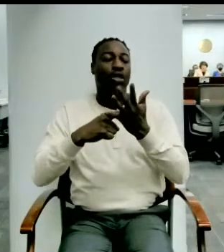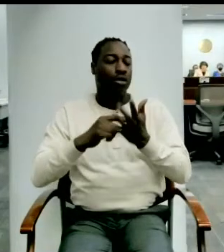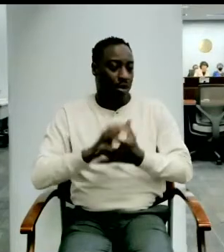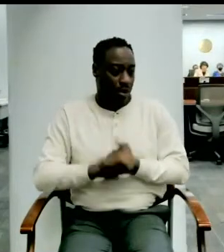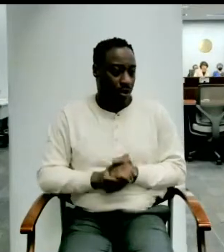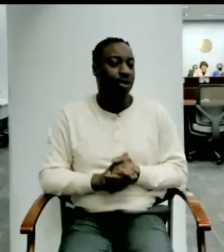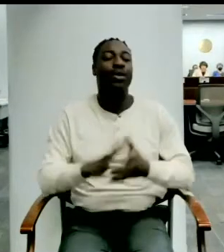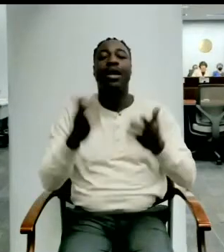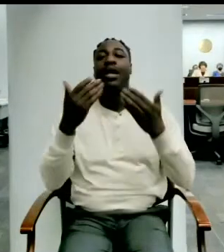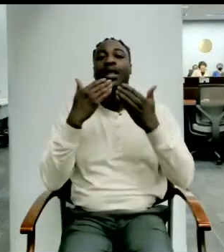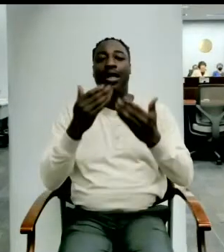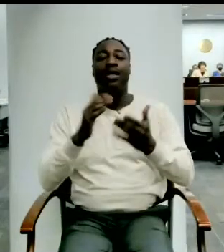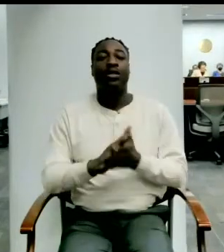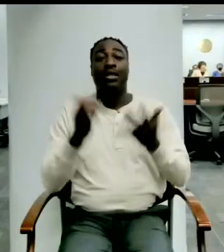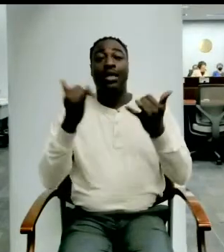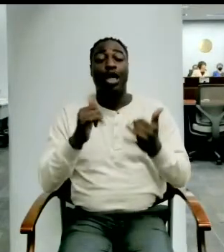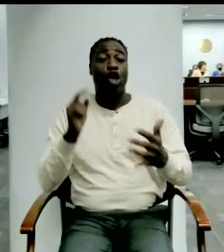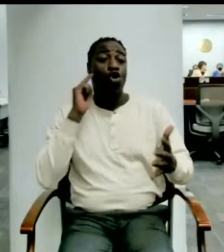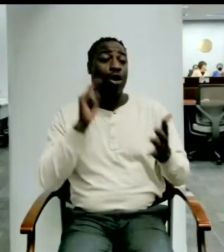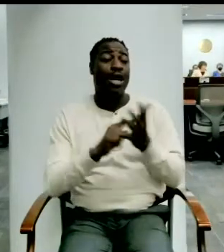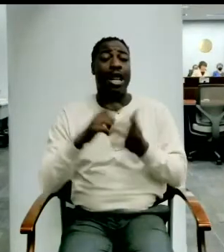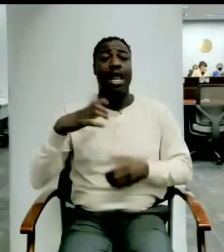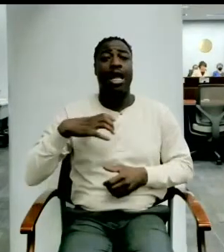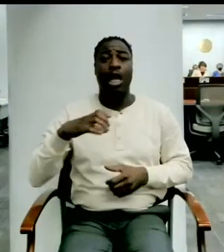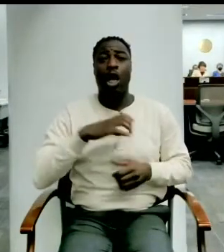Thank you we'll now recognize Commissioner Dhillon for eight minutes.